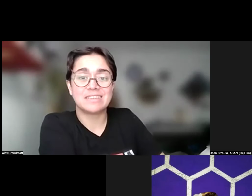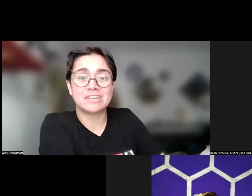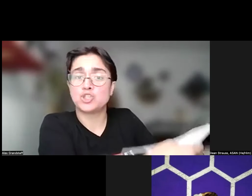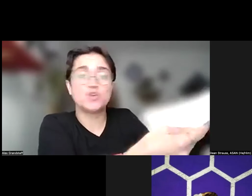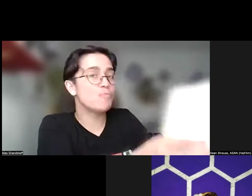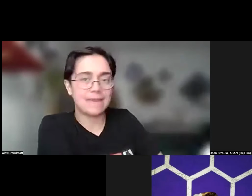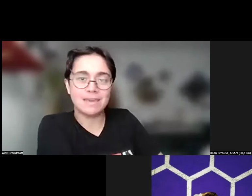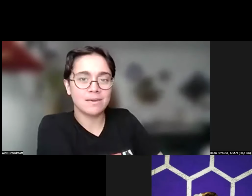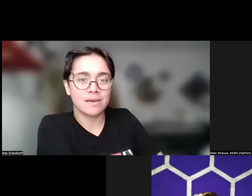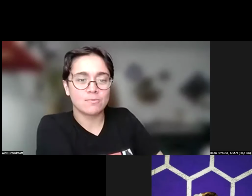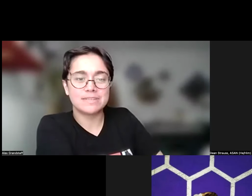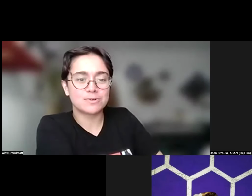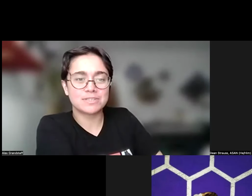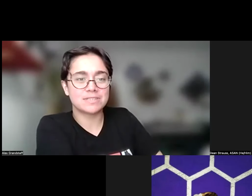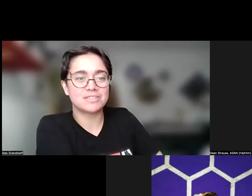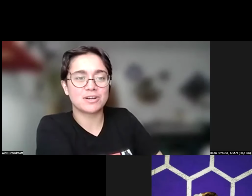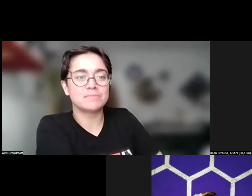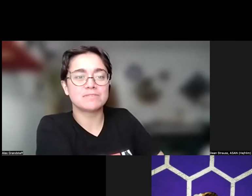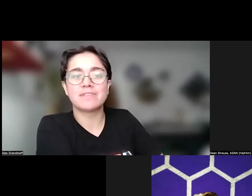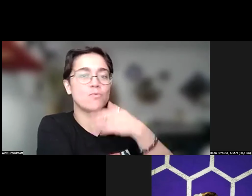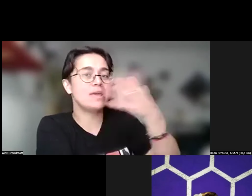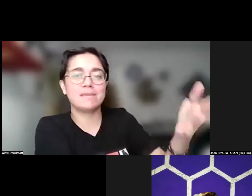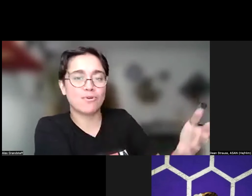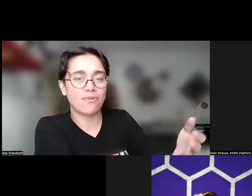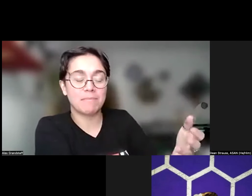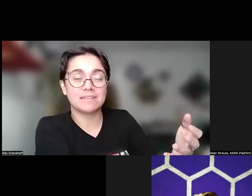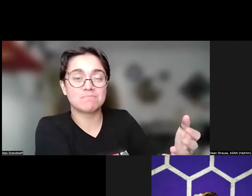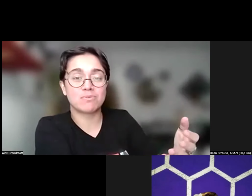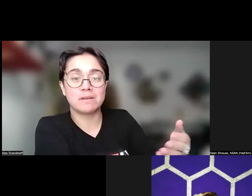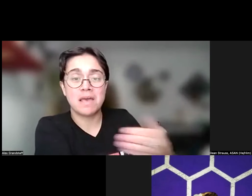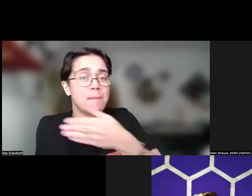Organizer but I would like to support people and organizations in the Autism